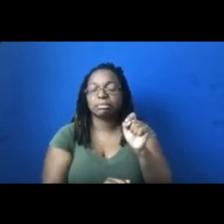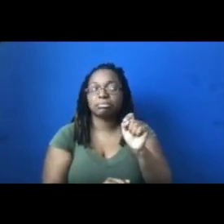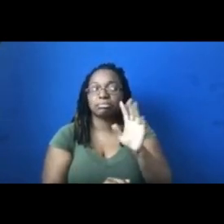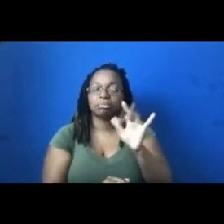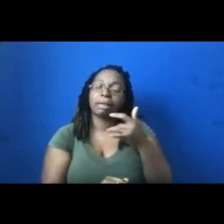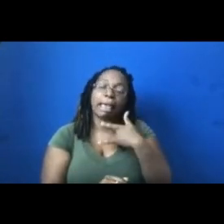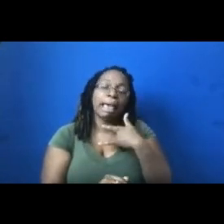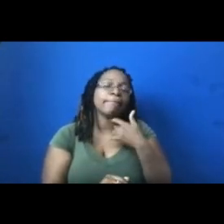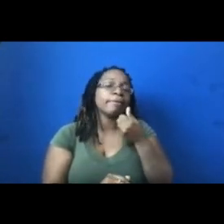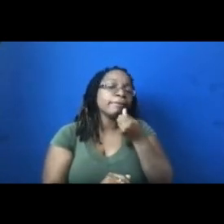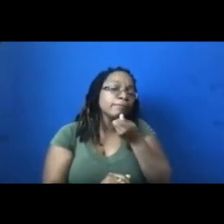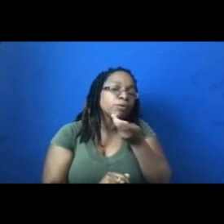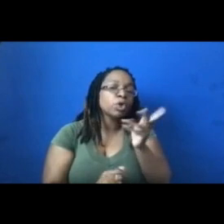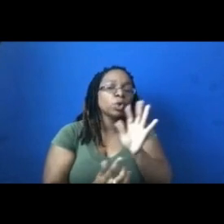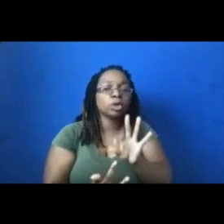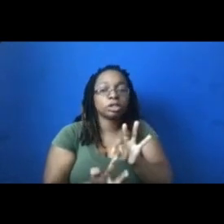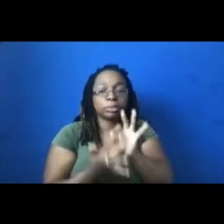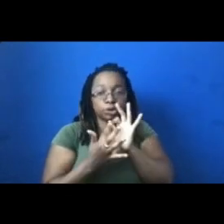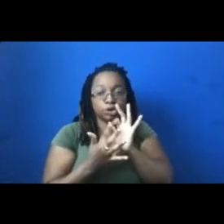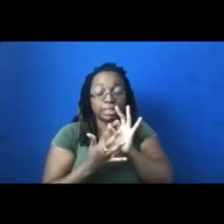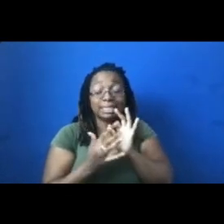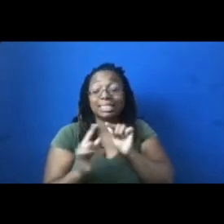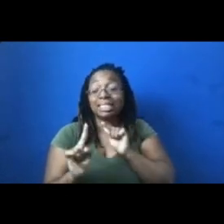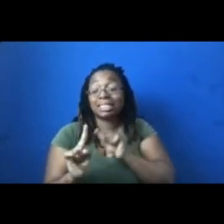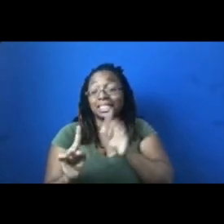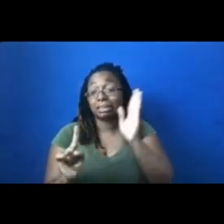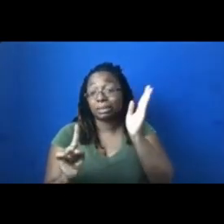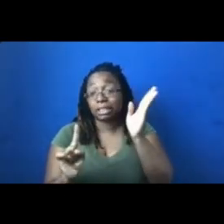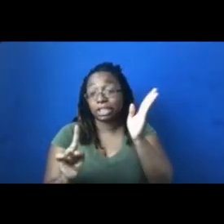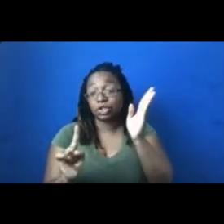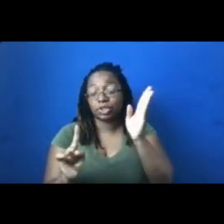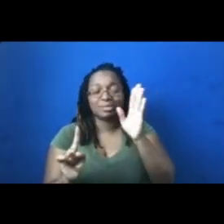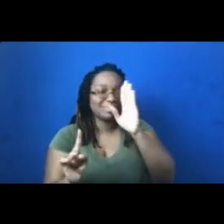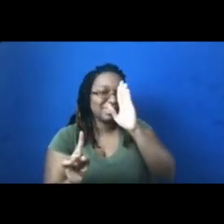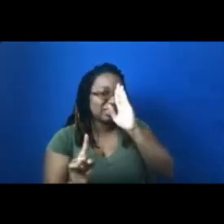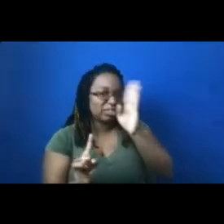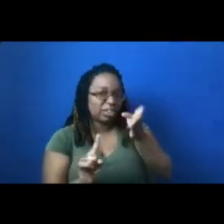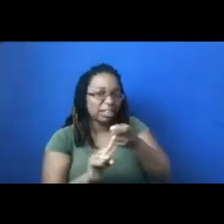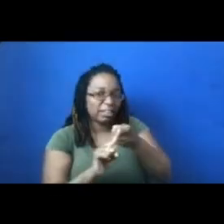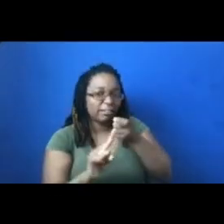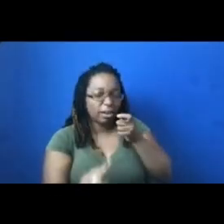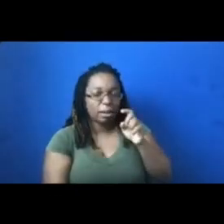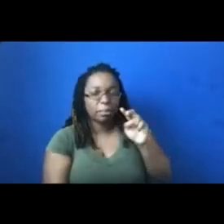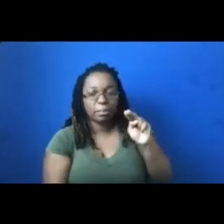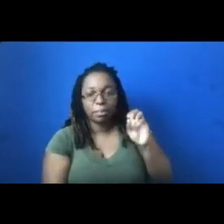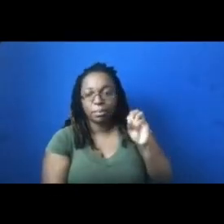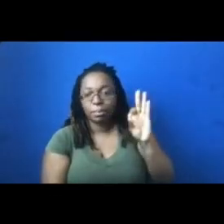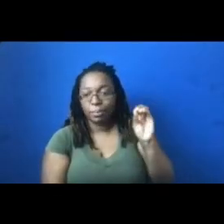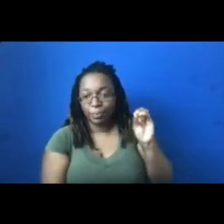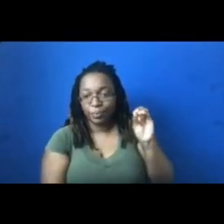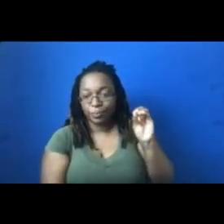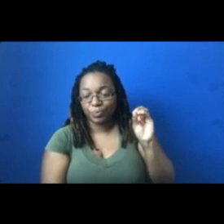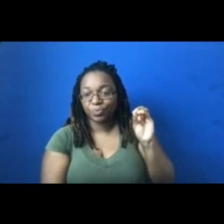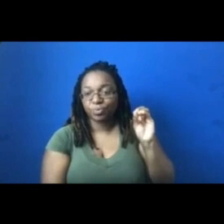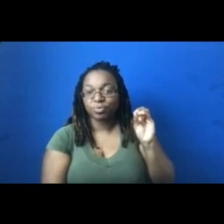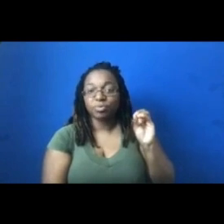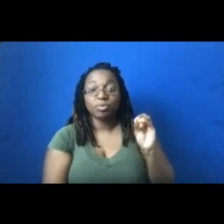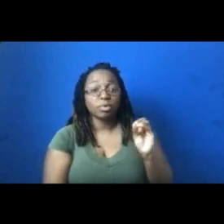this presentation is directly from the notice of federal opportunity and where it differs, I will point that out.